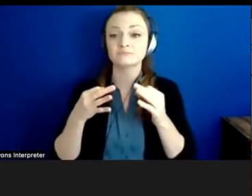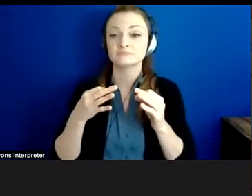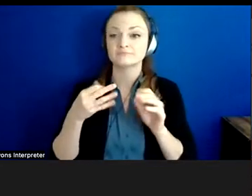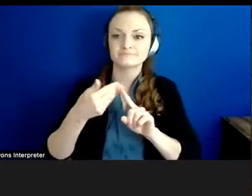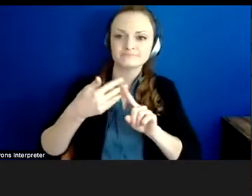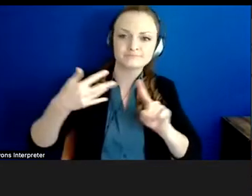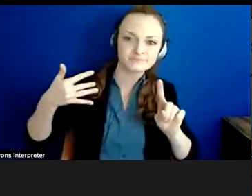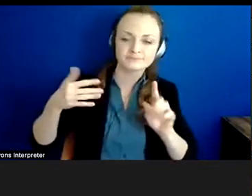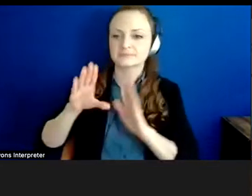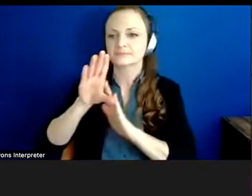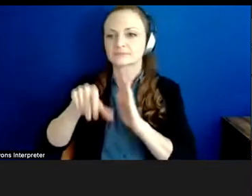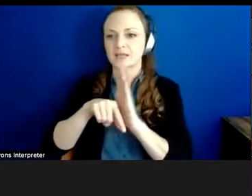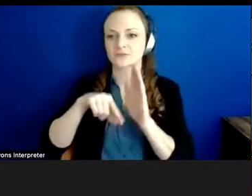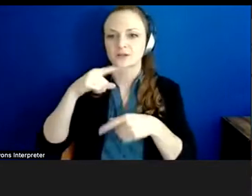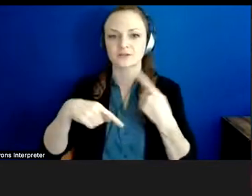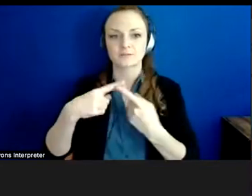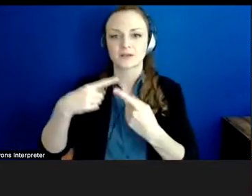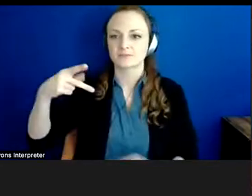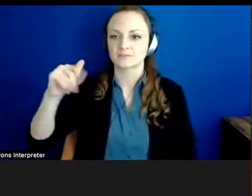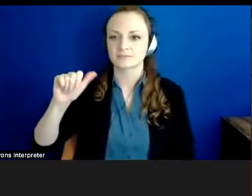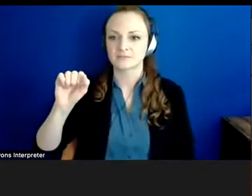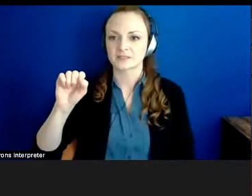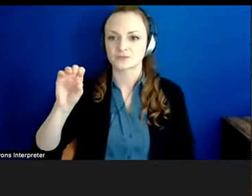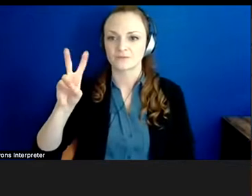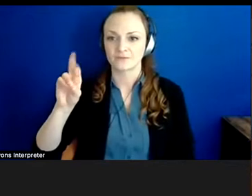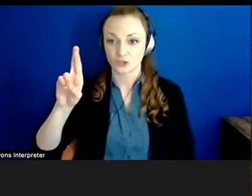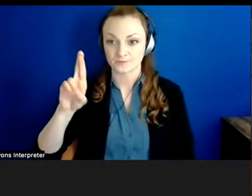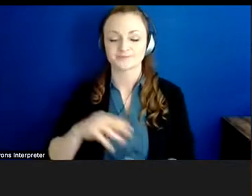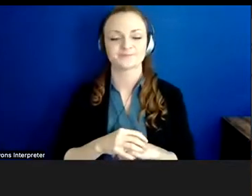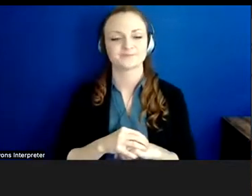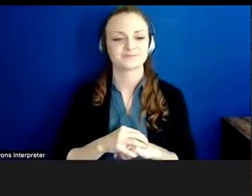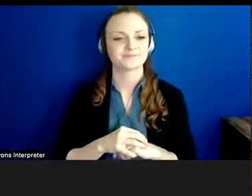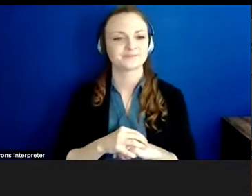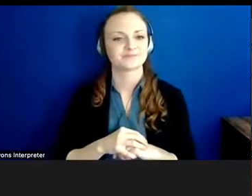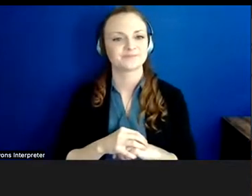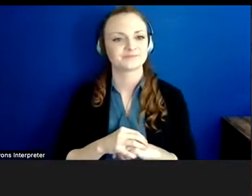about the holiday. 19:07:13 So Passover which is what it's called